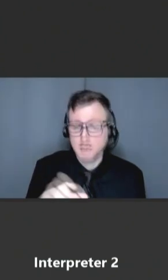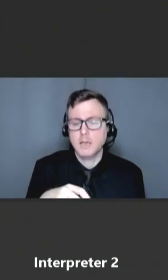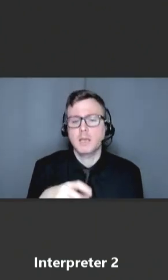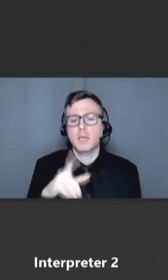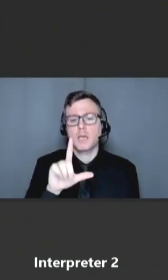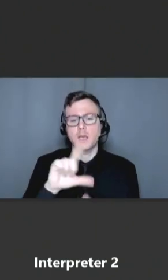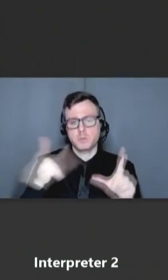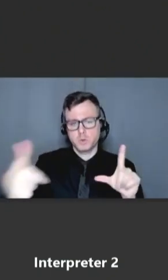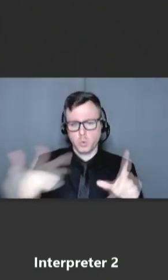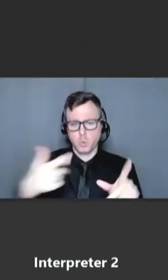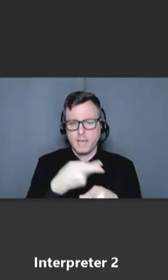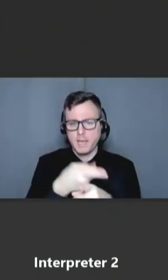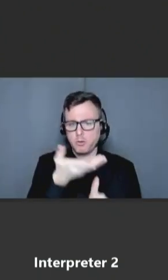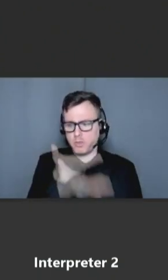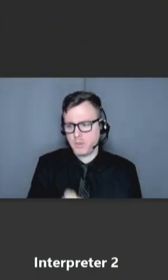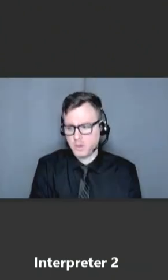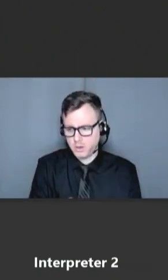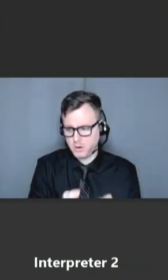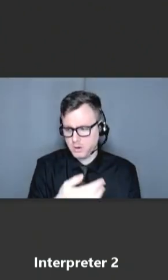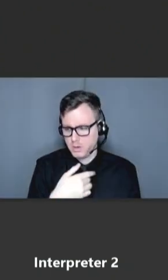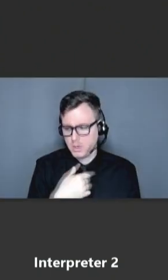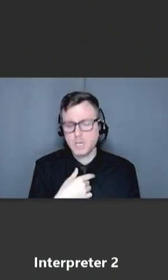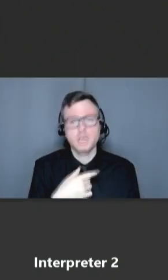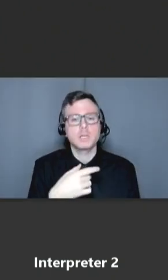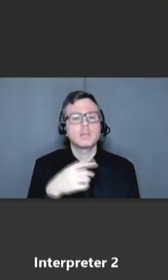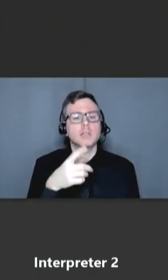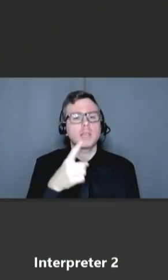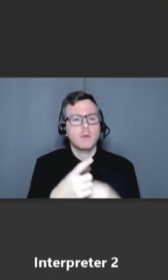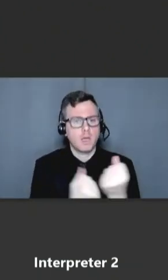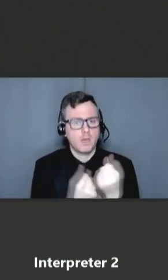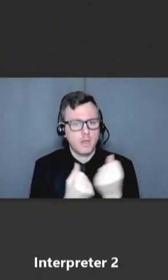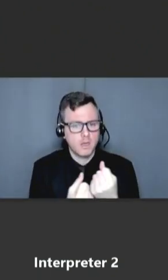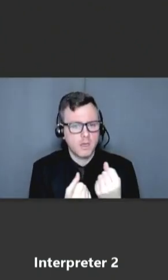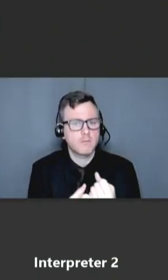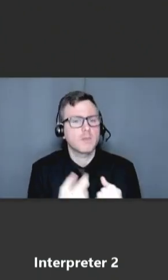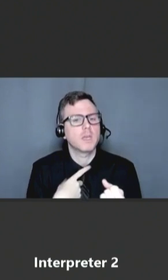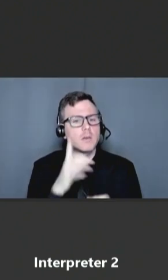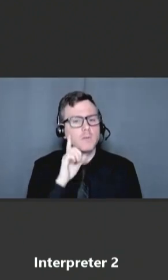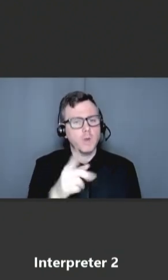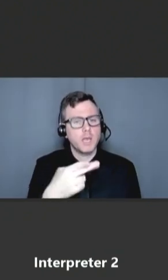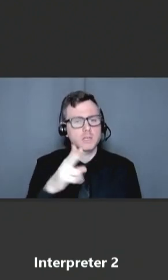They are physician educator and advocate and will share thoughts on HPV vaccination in the